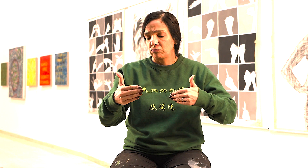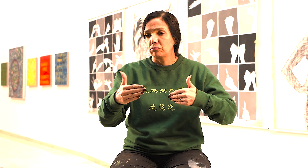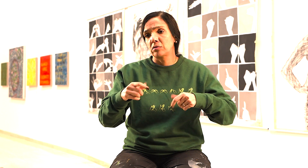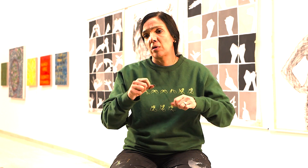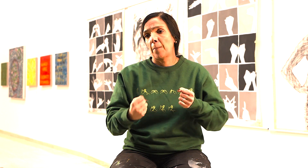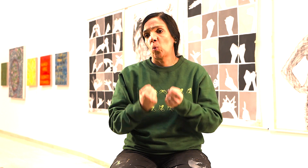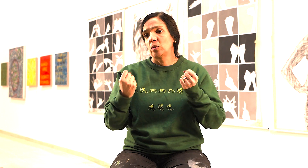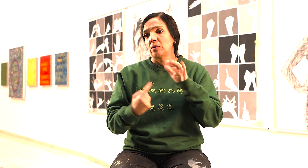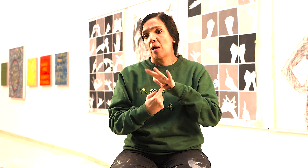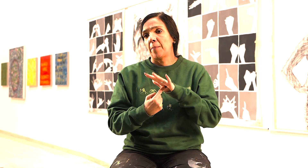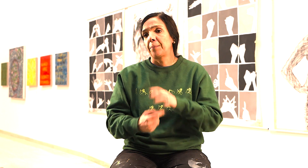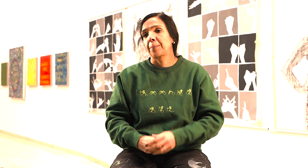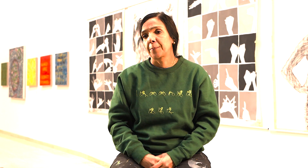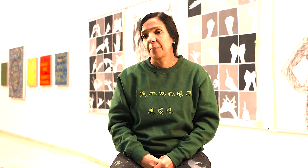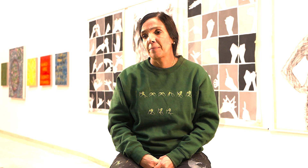so, for me, colors are important.